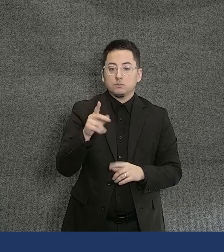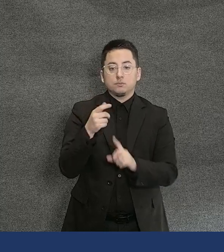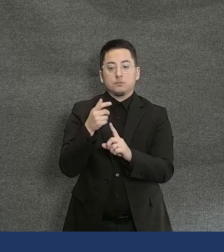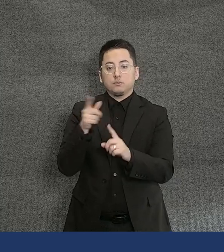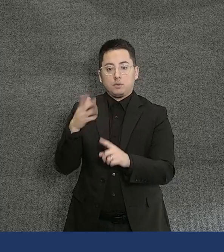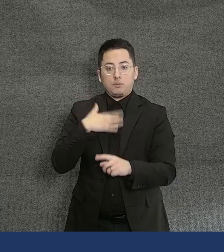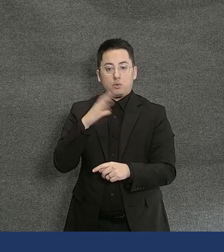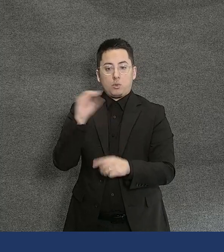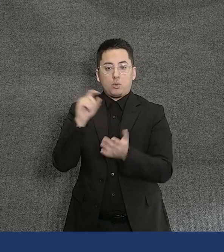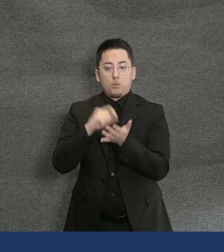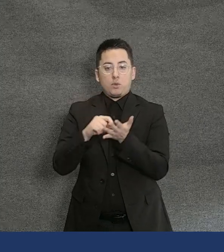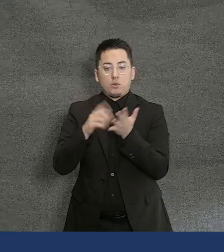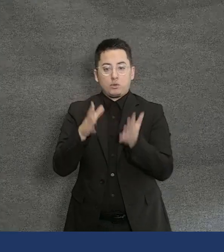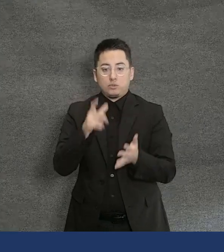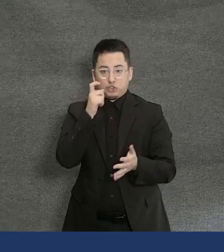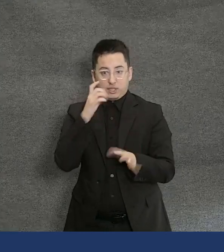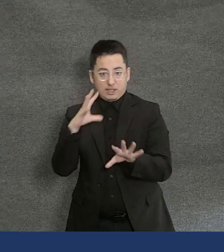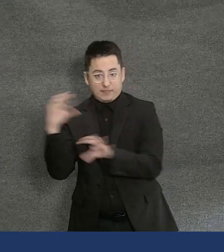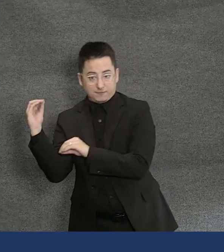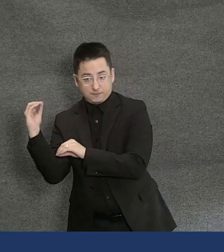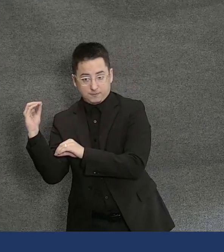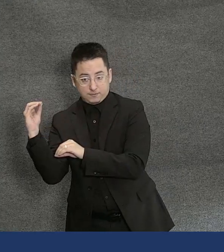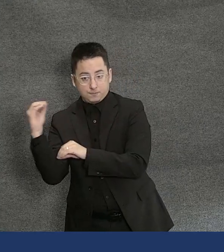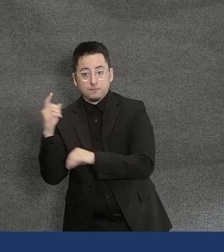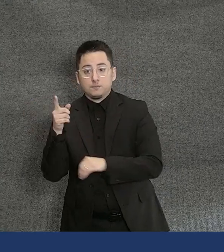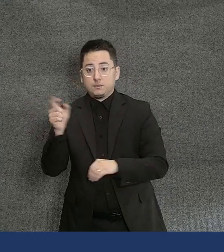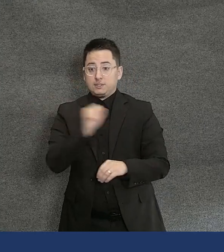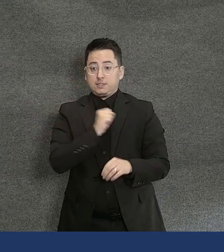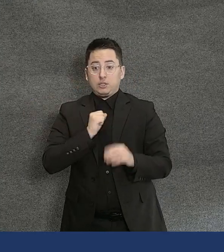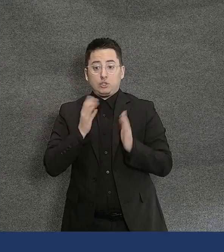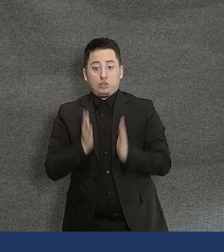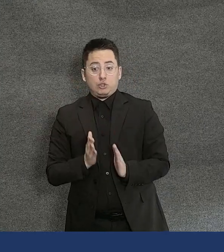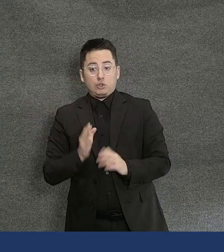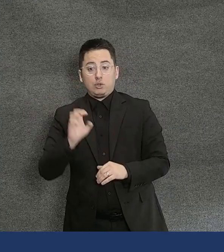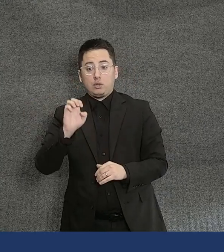And Erin Maye Quade dropped the Senate Bill. And on Tuesday, we will be publicly announcing